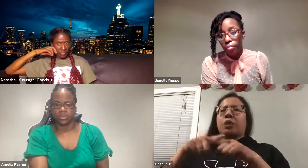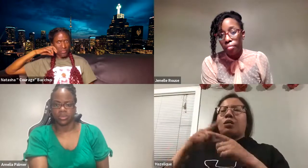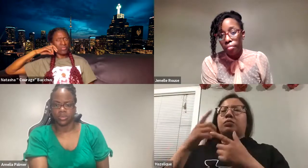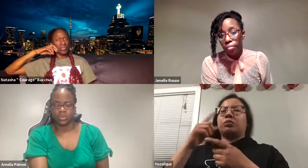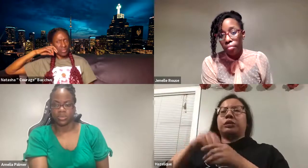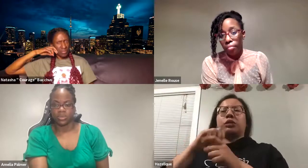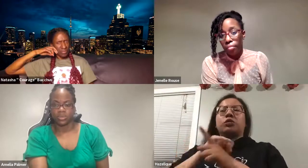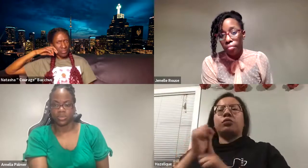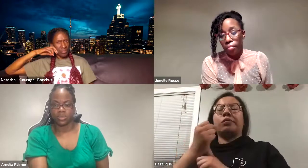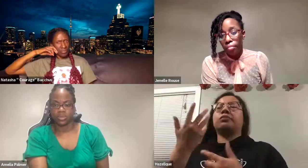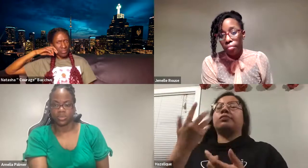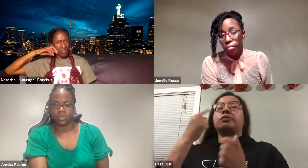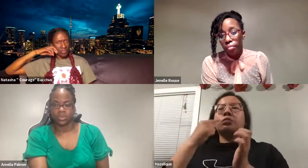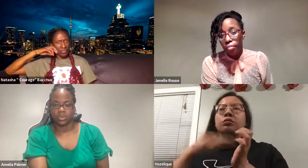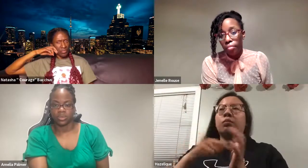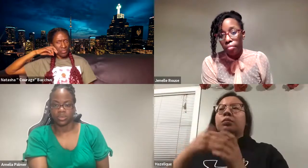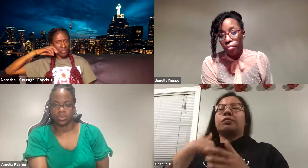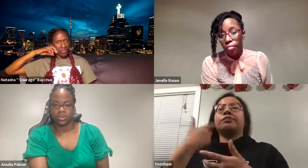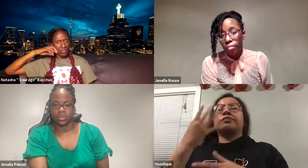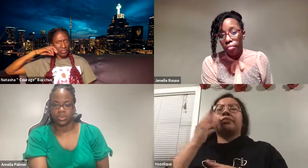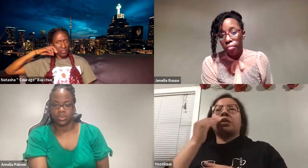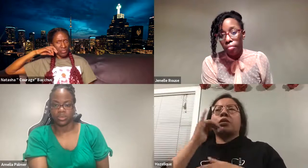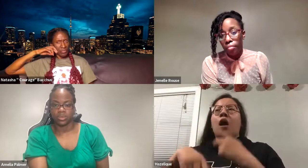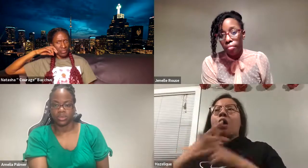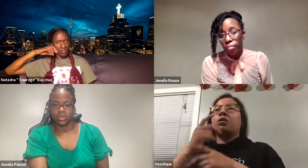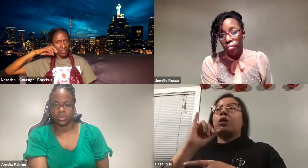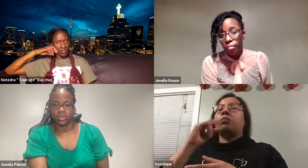but sometimes there's also that conflict depending on the situation. so for example